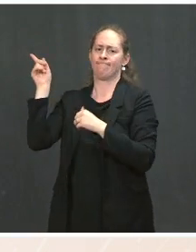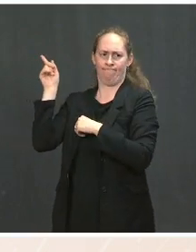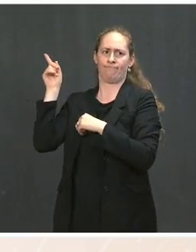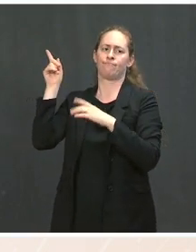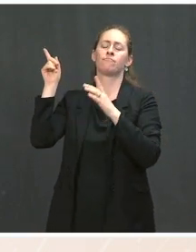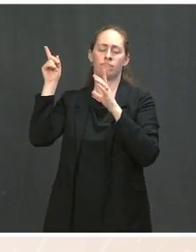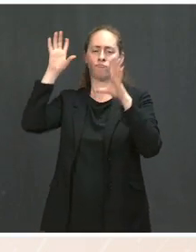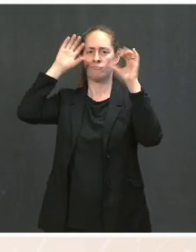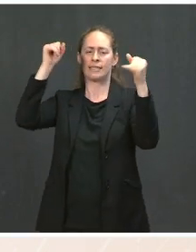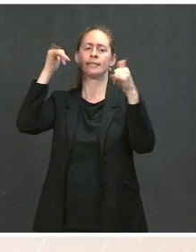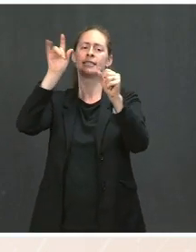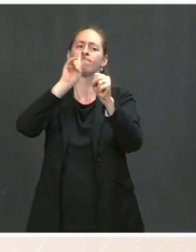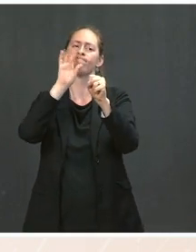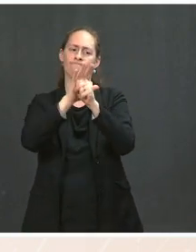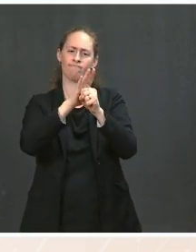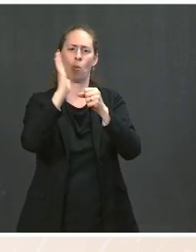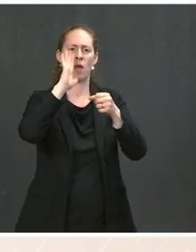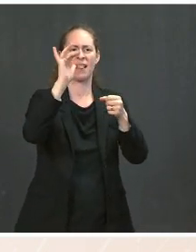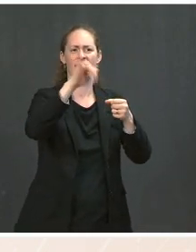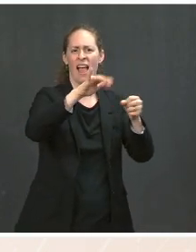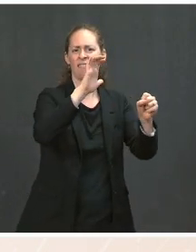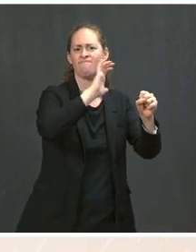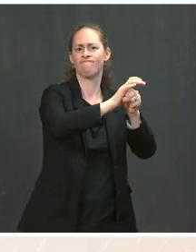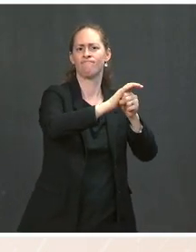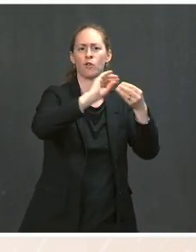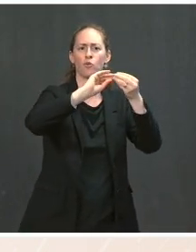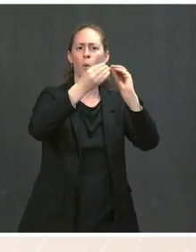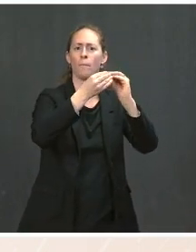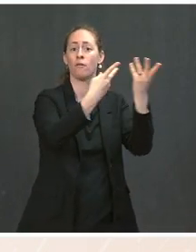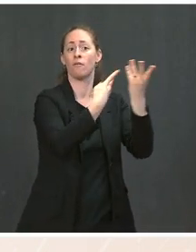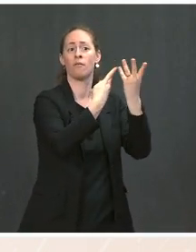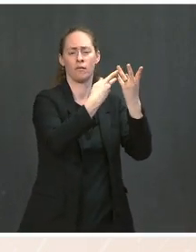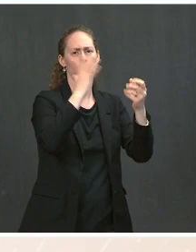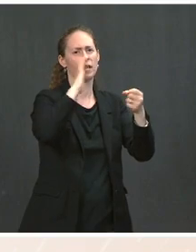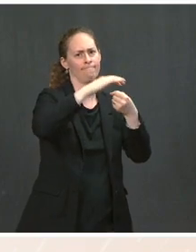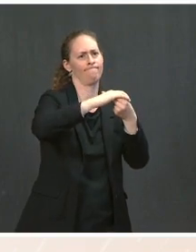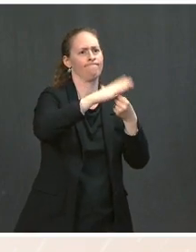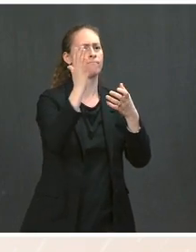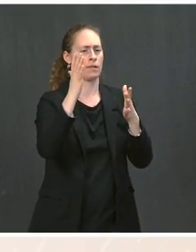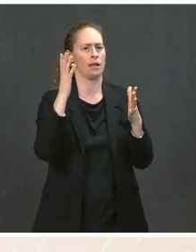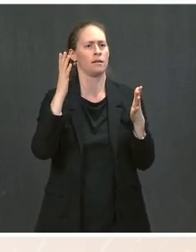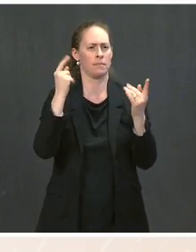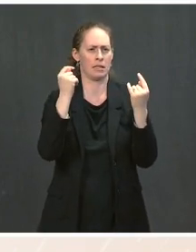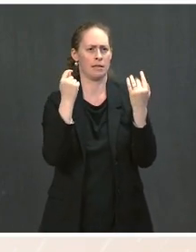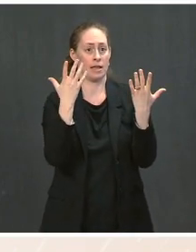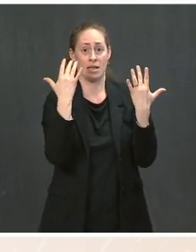that we are treating refugees, immigrants, people who come into our country with humanity